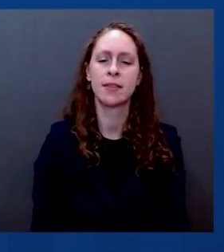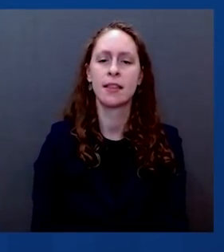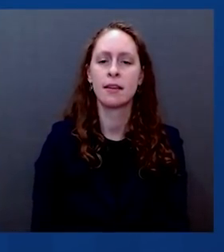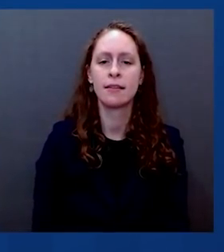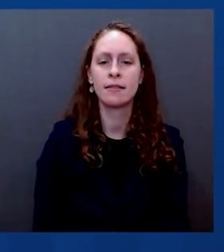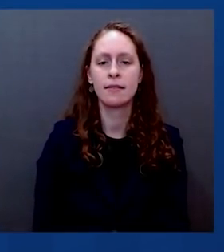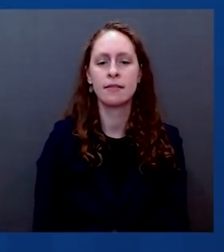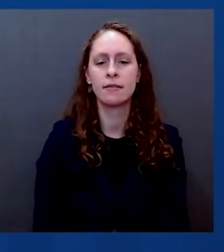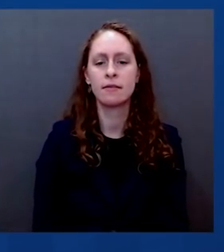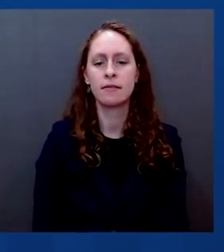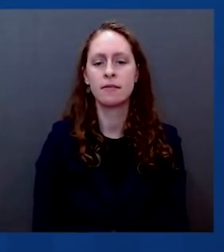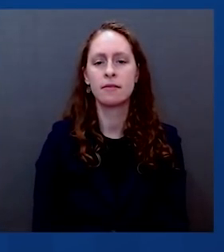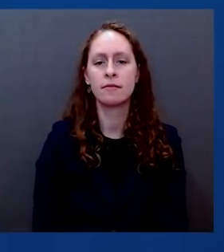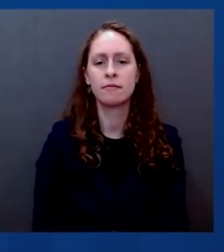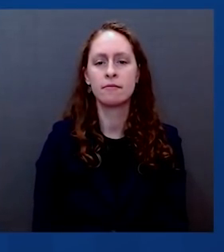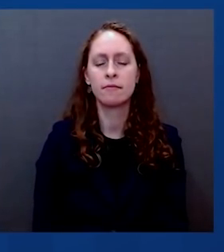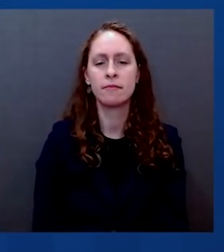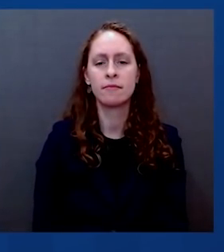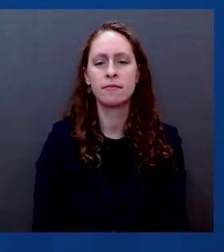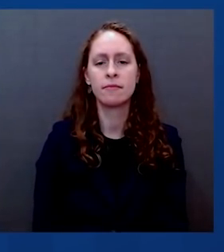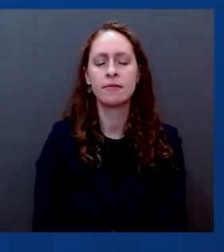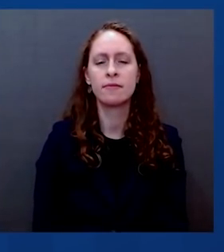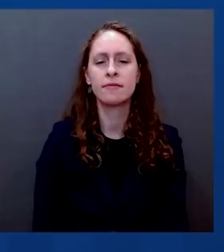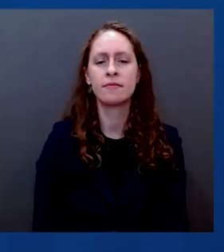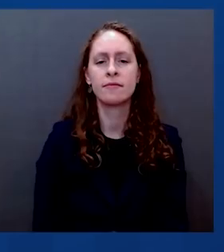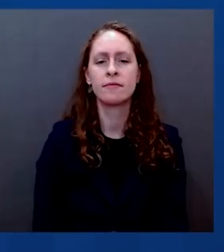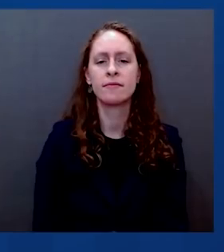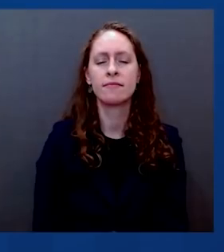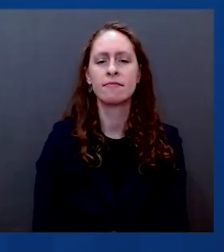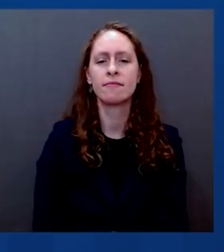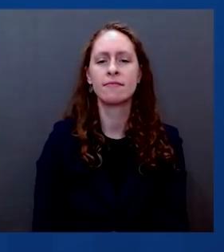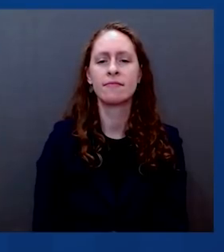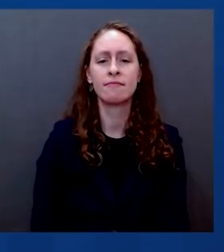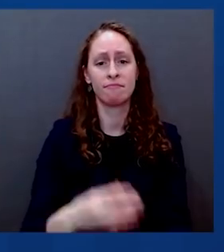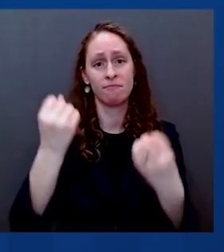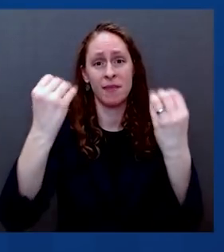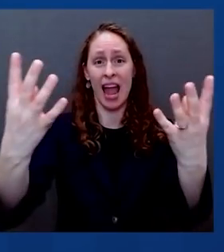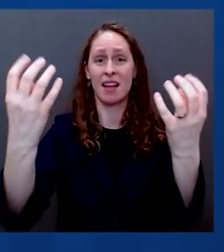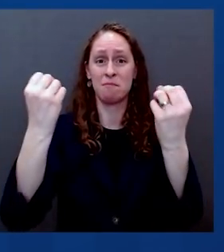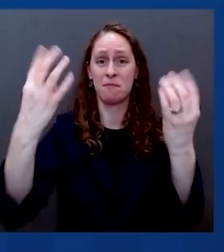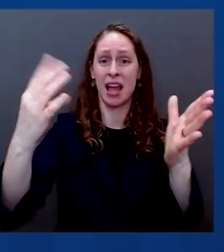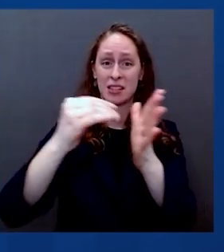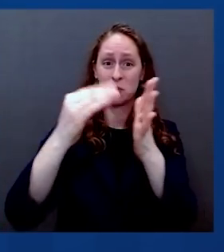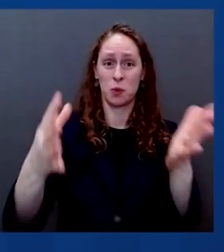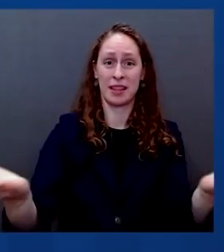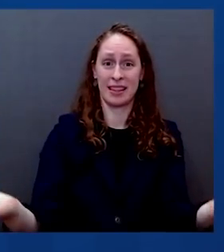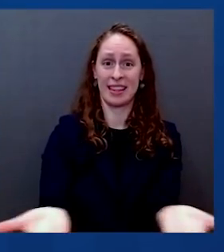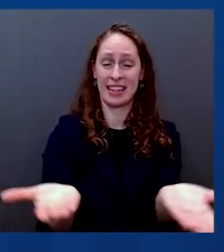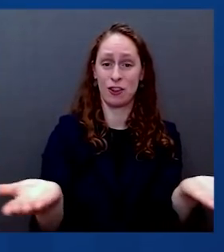who walked these grounds. But I walked other grounds. Because I'm so damn old, I was there as well.